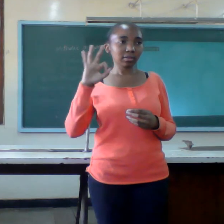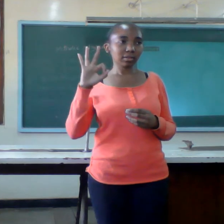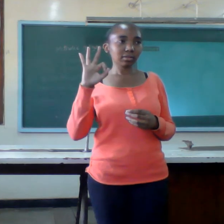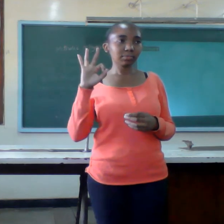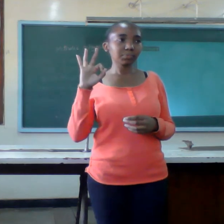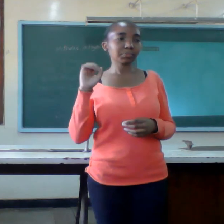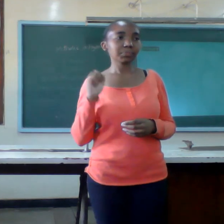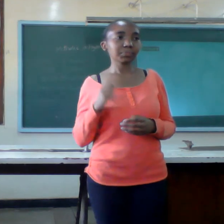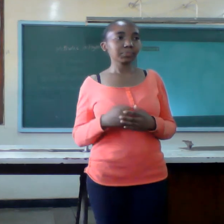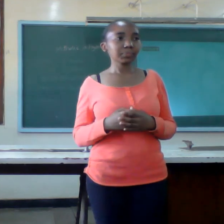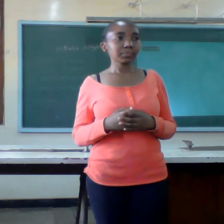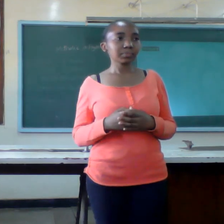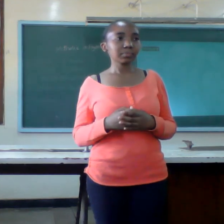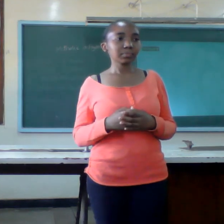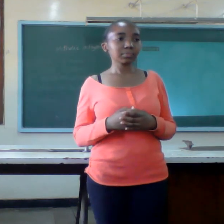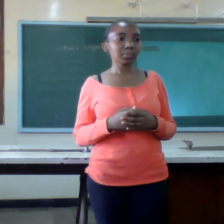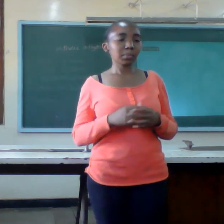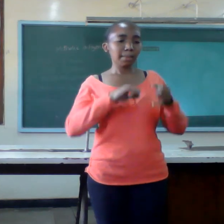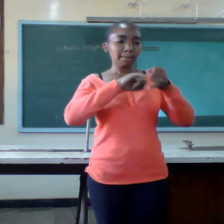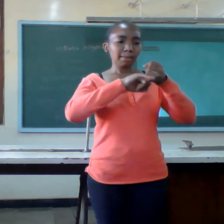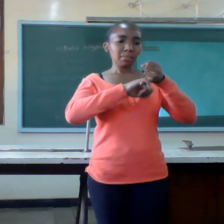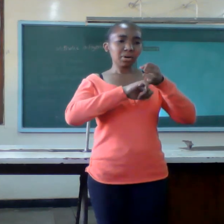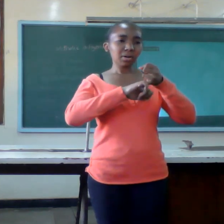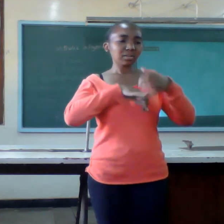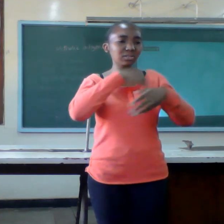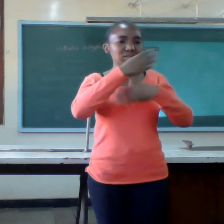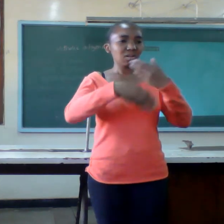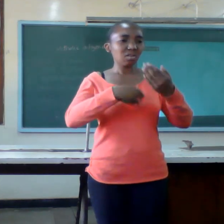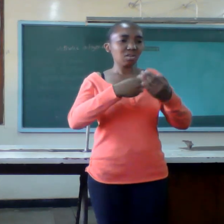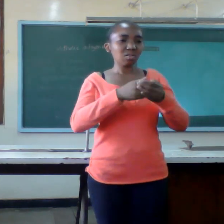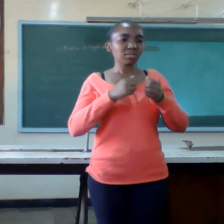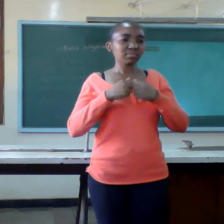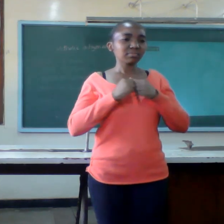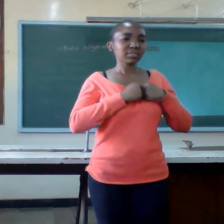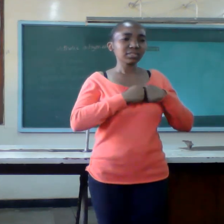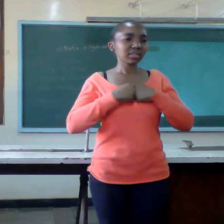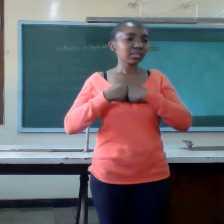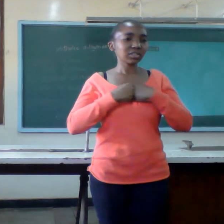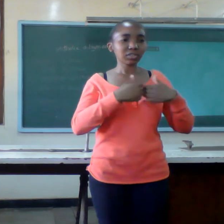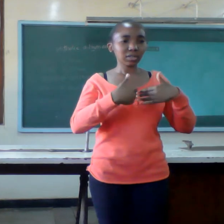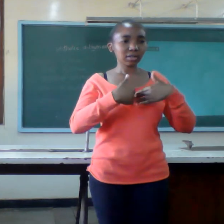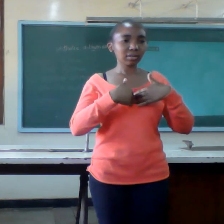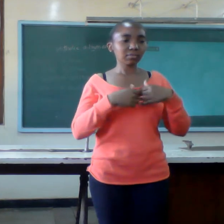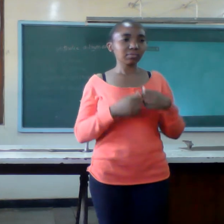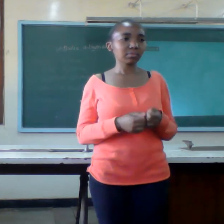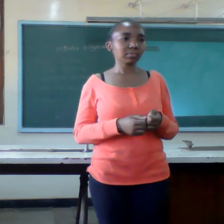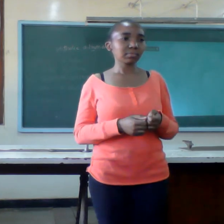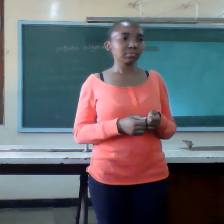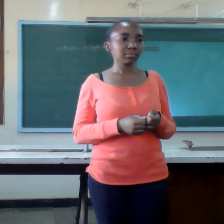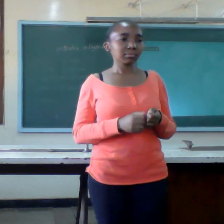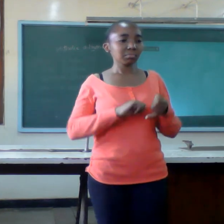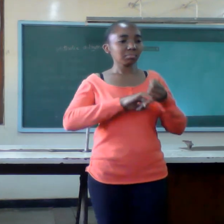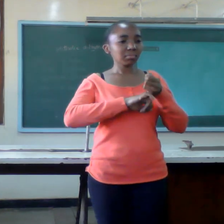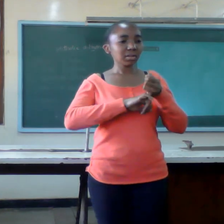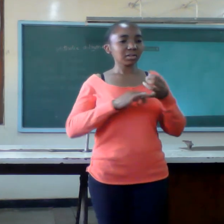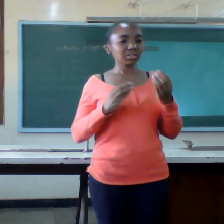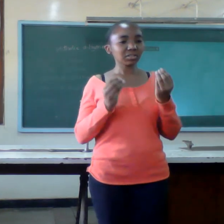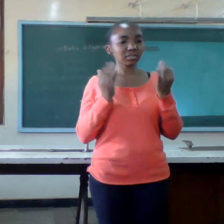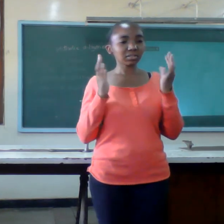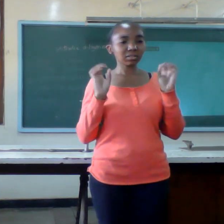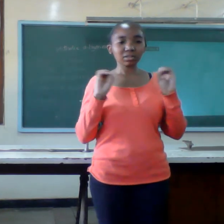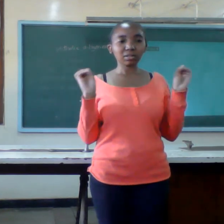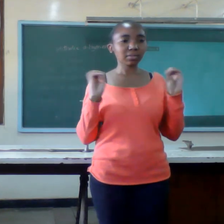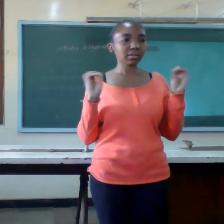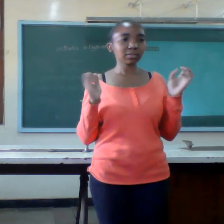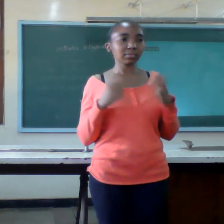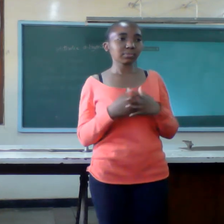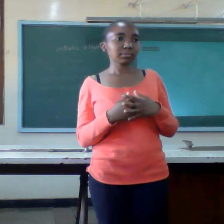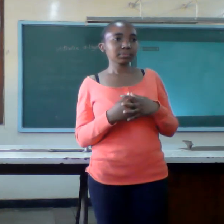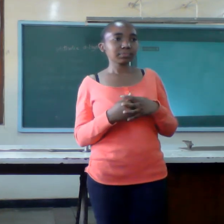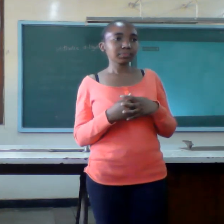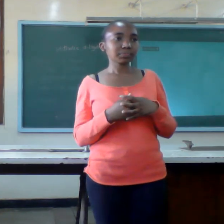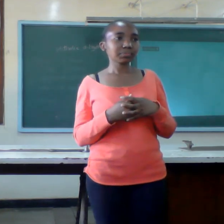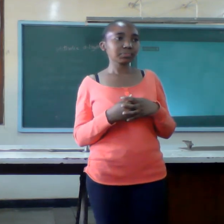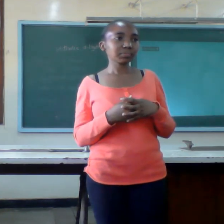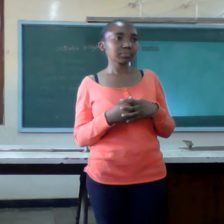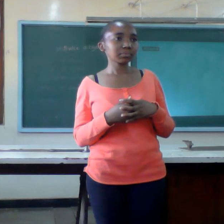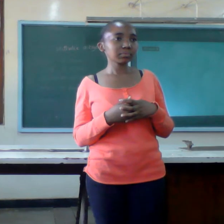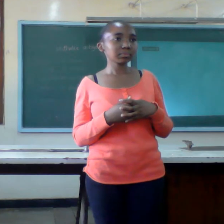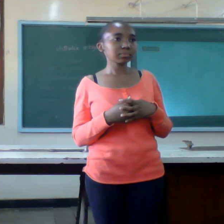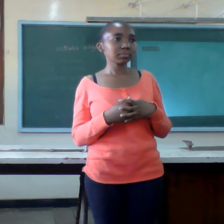every marriage has its own Charities marriage is not a bit of this every good marriage